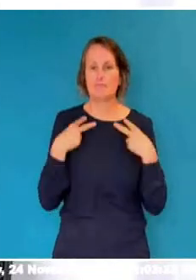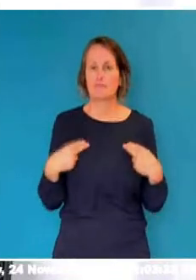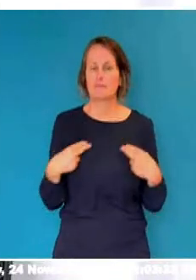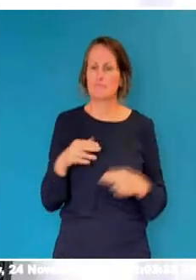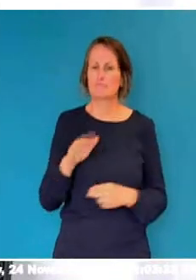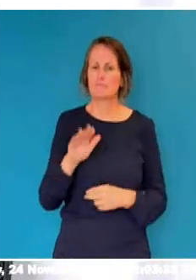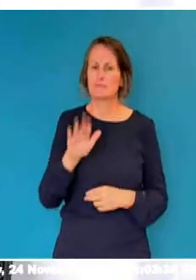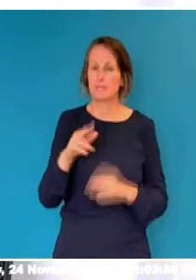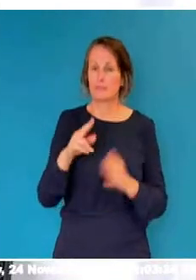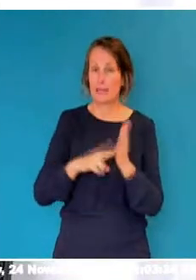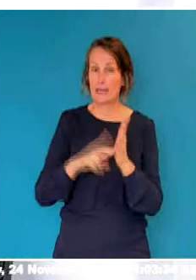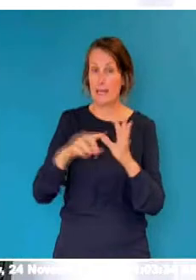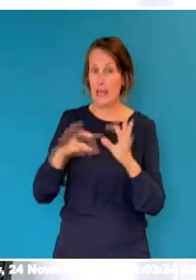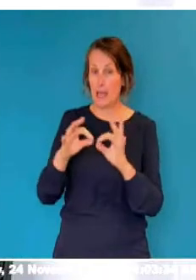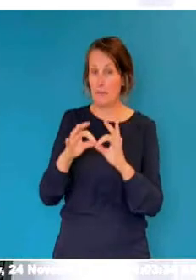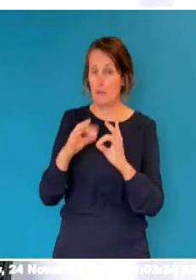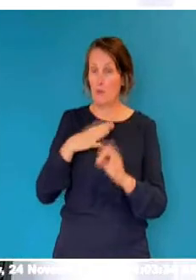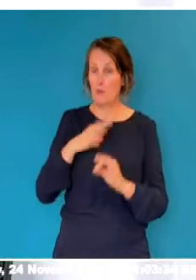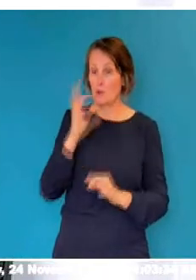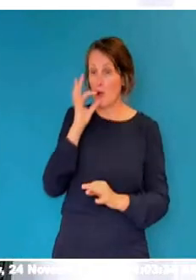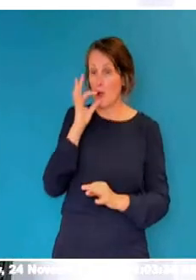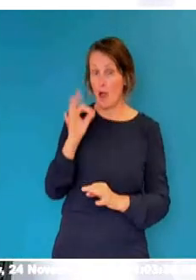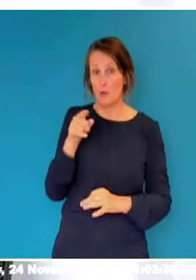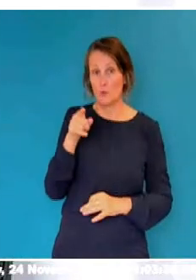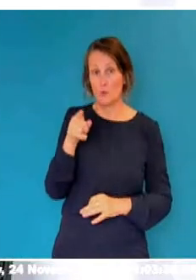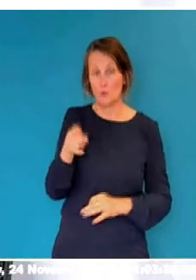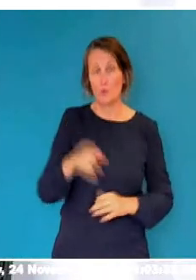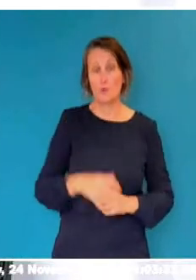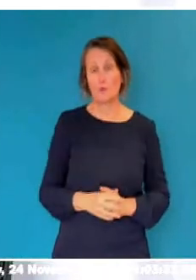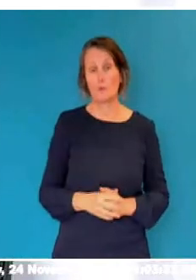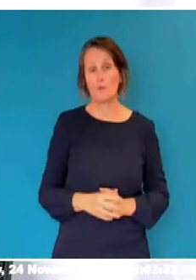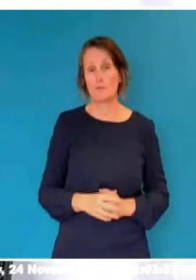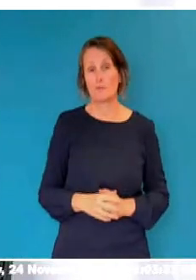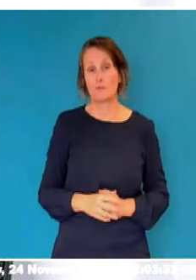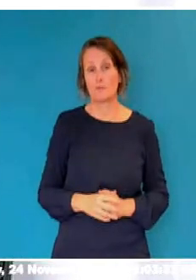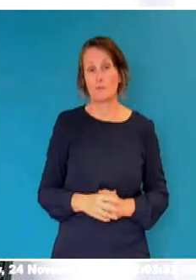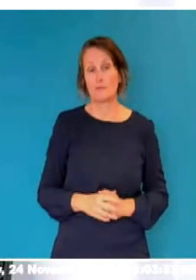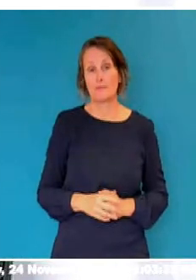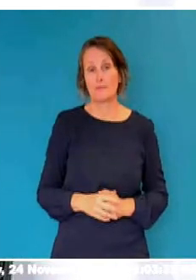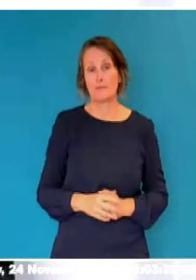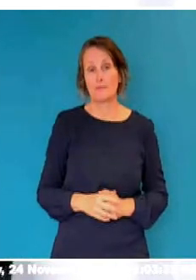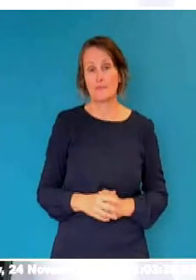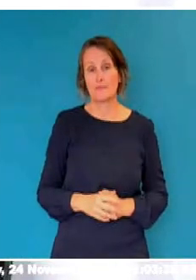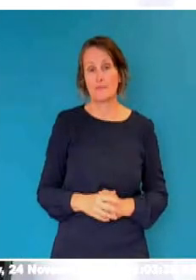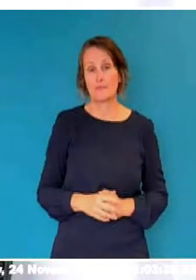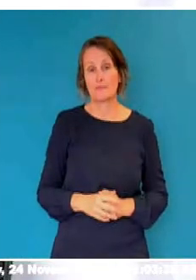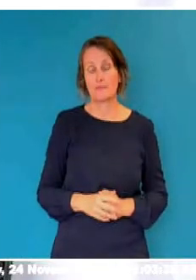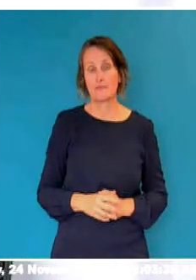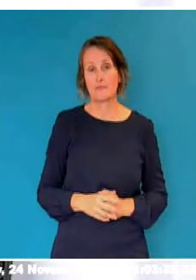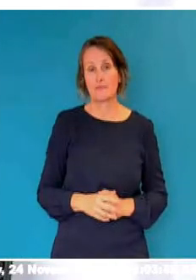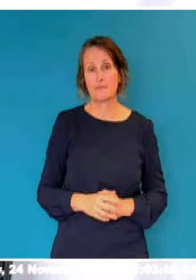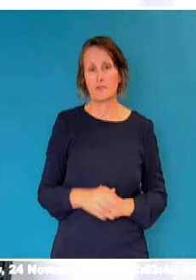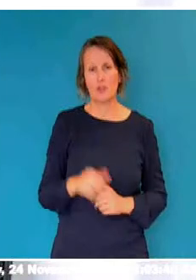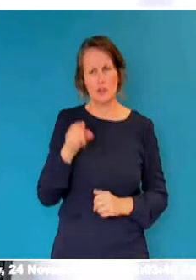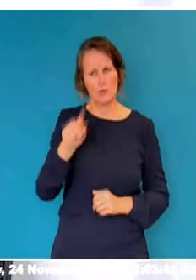I want to come back to you and ask you about the topic that you raise in